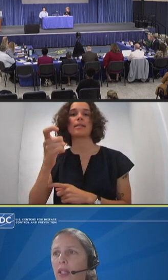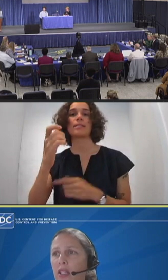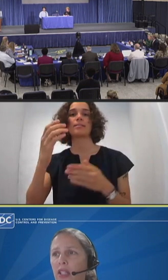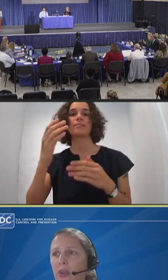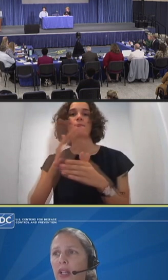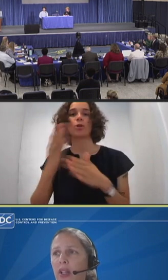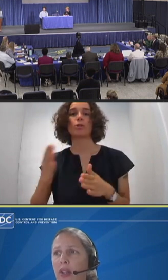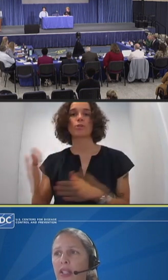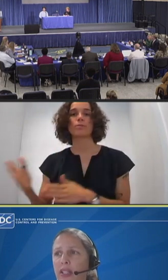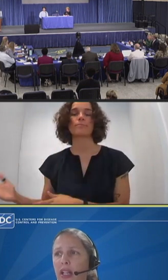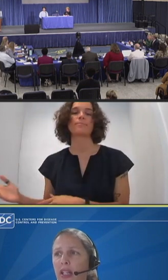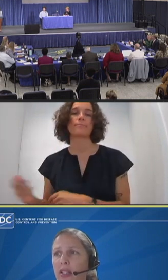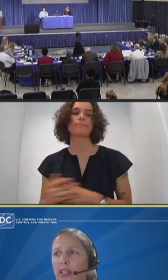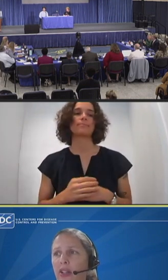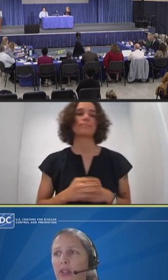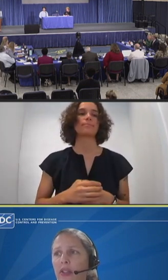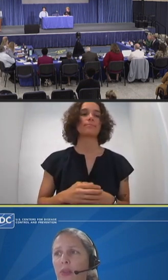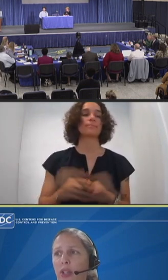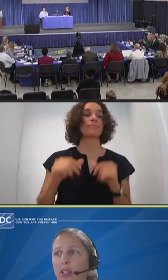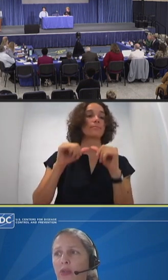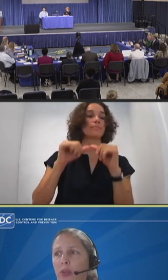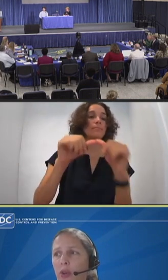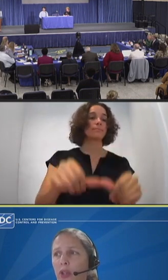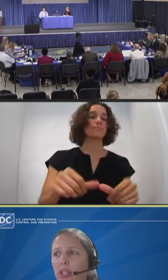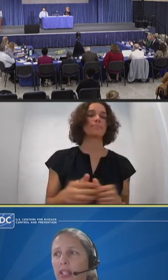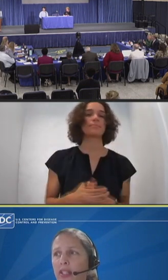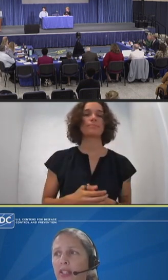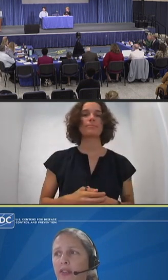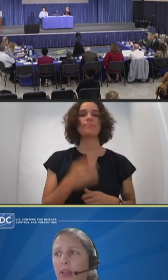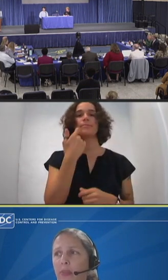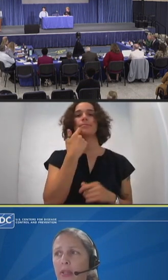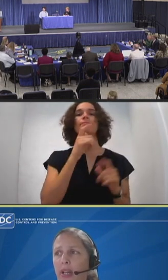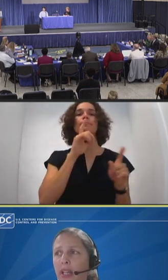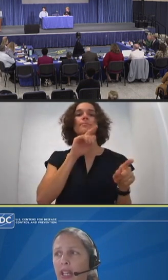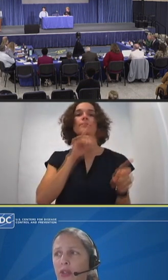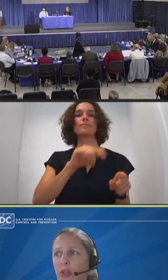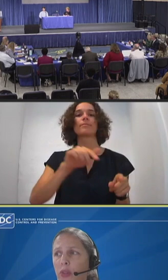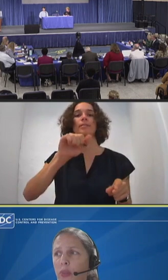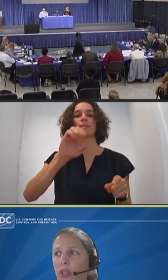Continuing along these lines, here are some recent reported cases of hep B by age group.